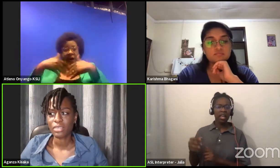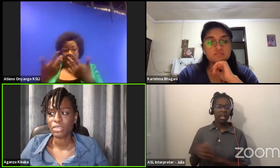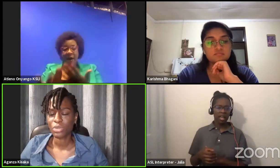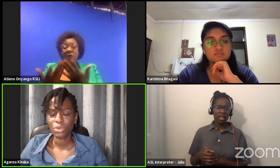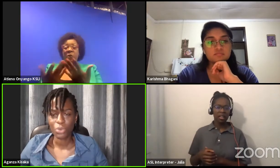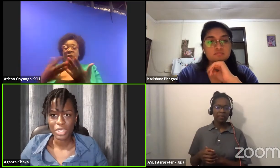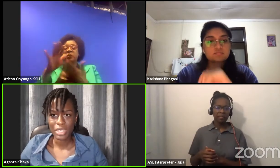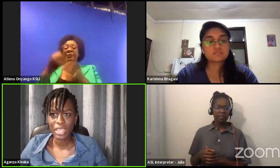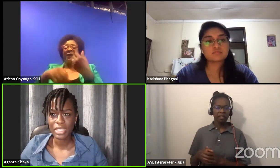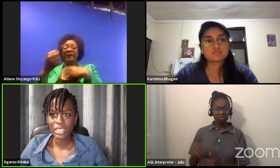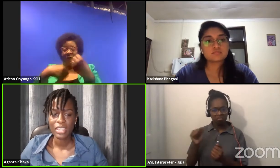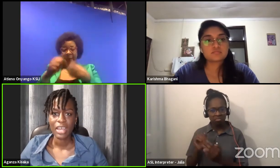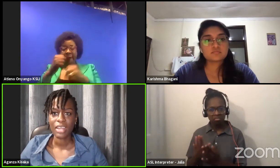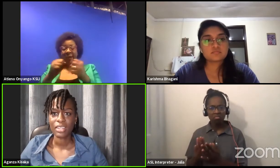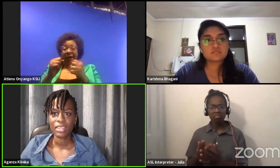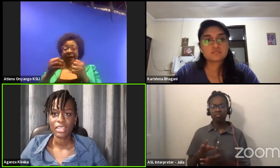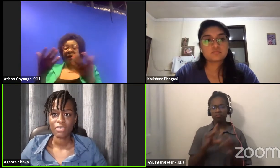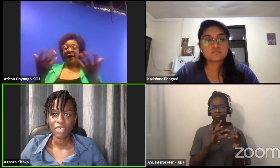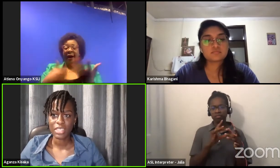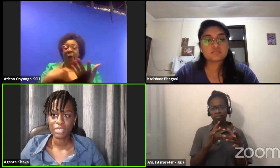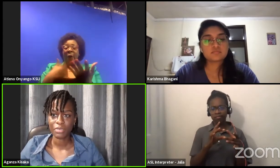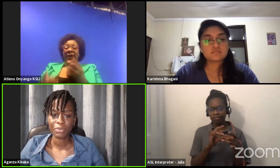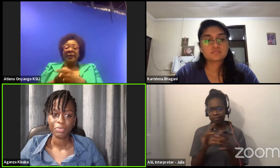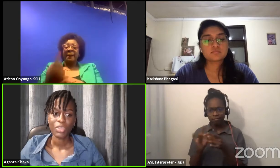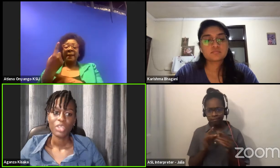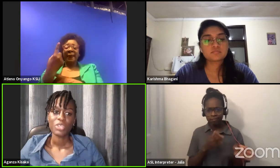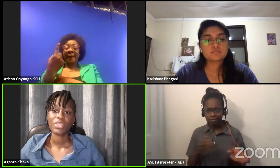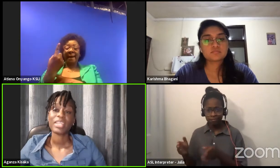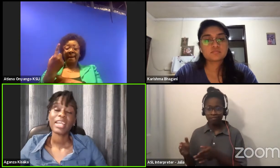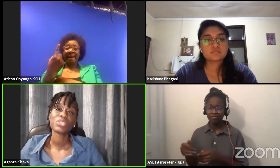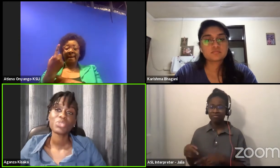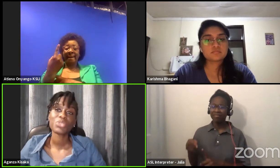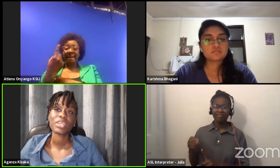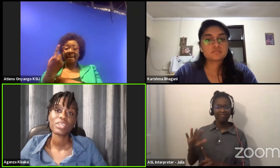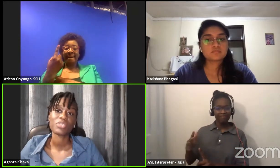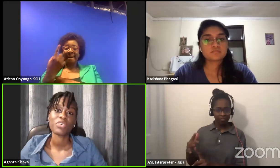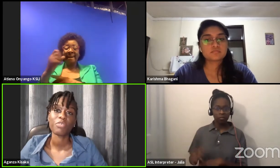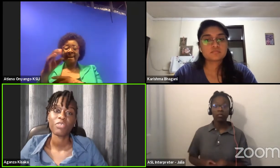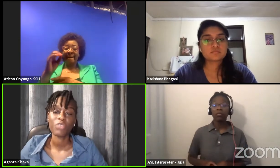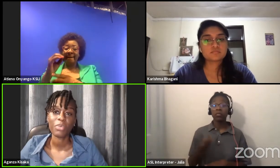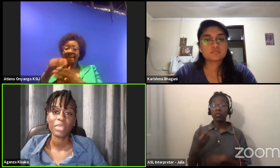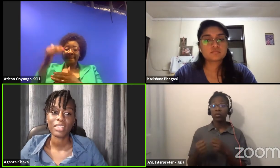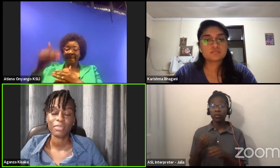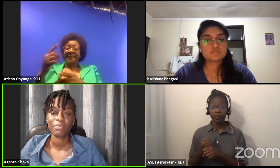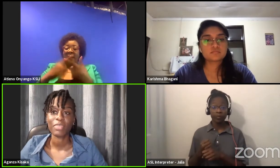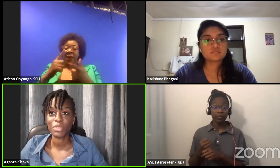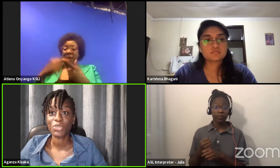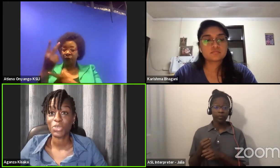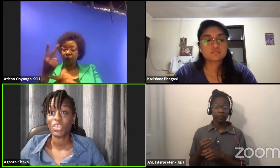and coordinated at the theater festival. So the next two years of performing the rituals